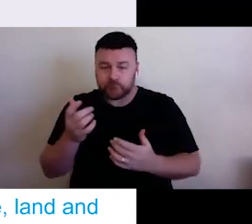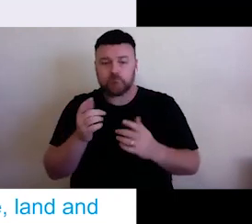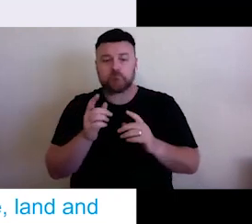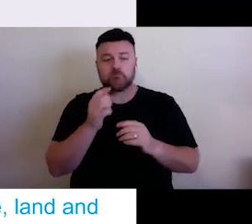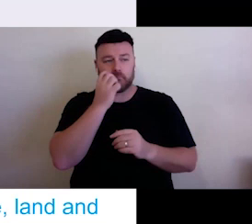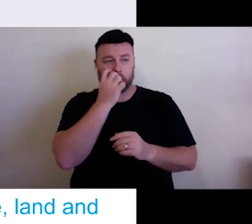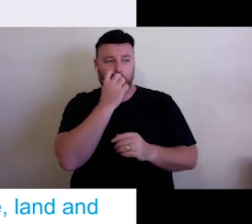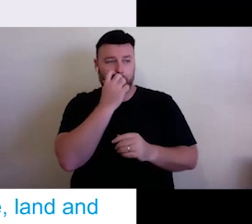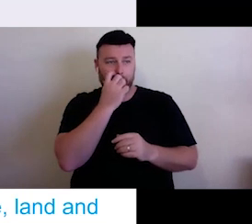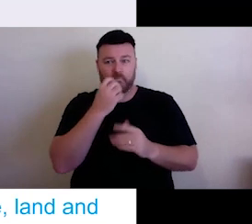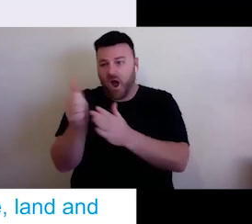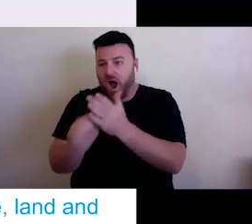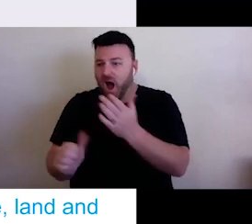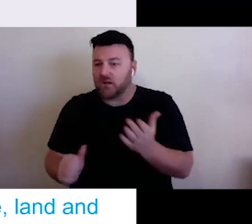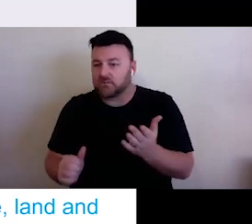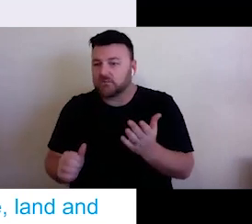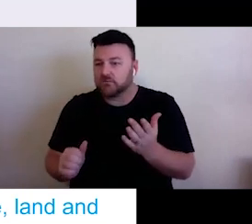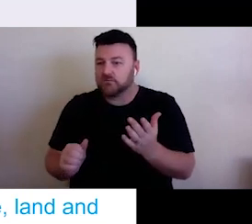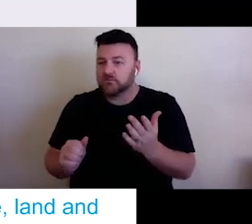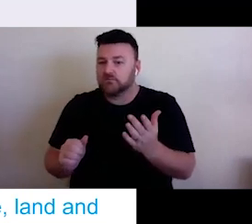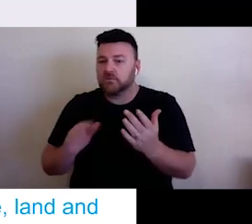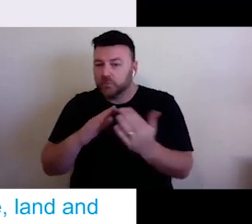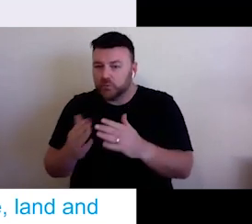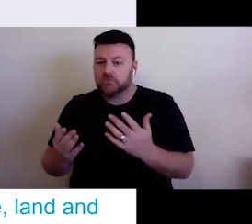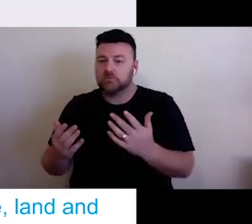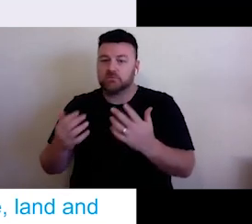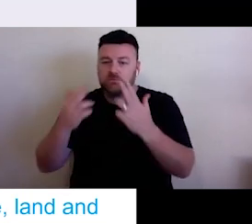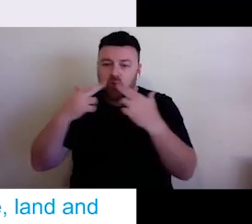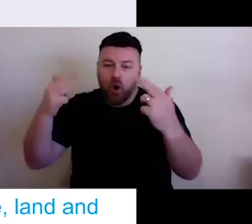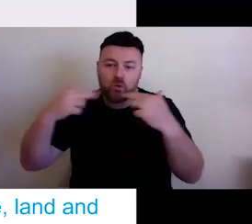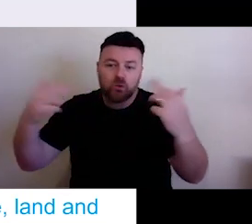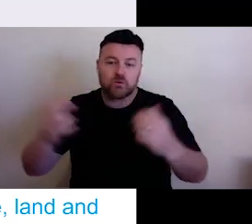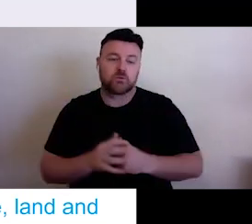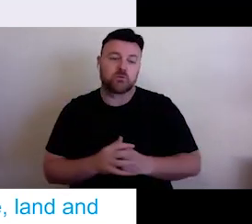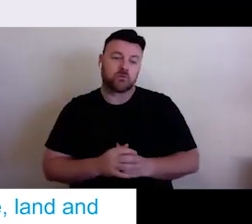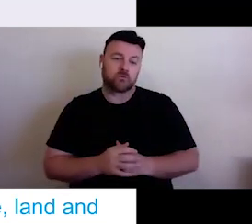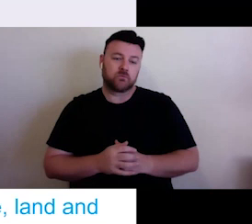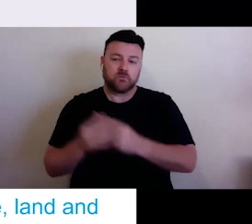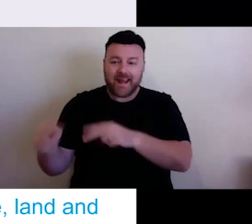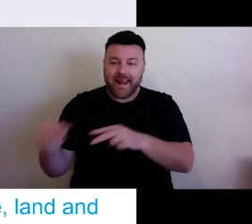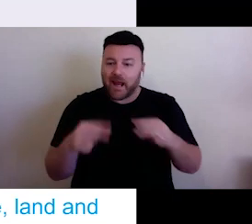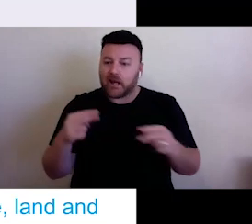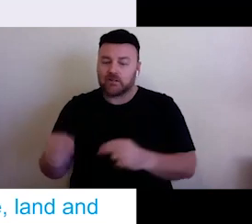the arts, like the songs, the dances, the theatre productions and